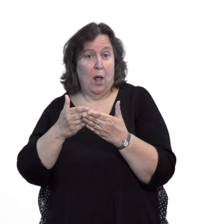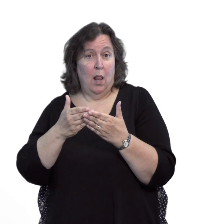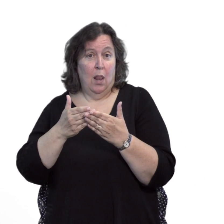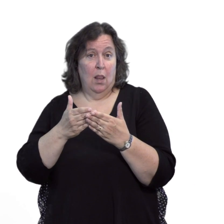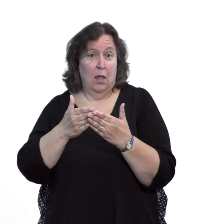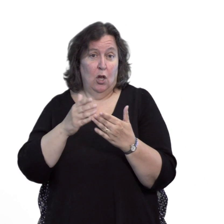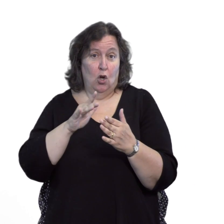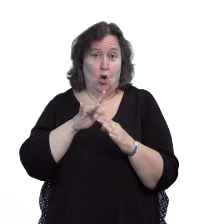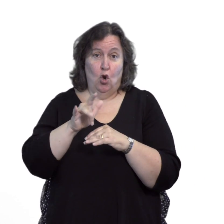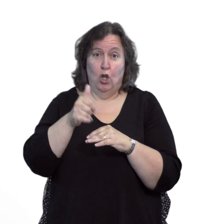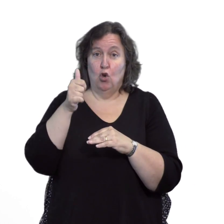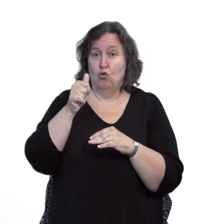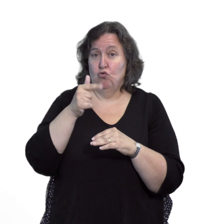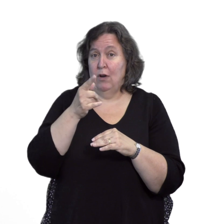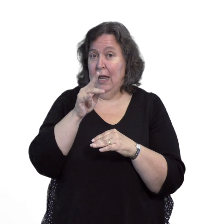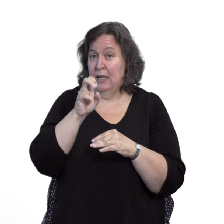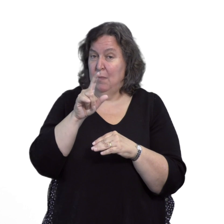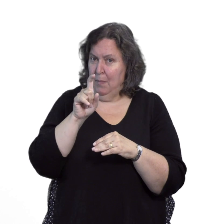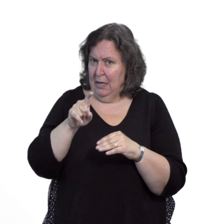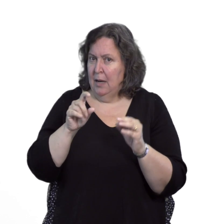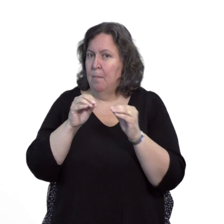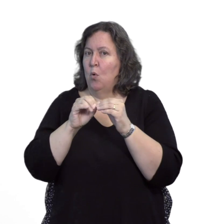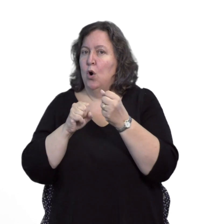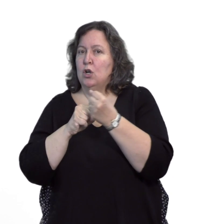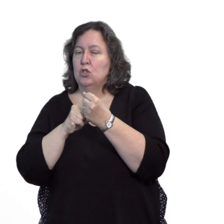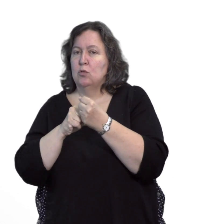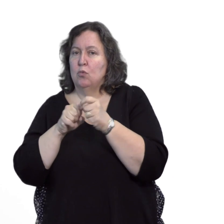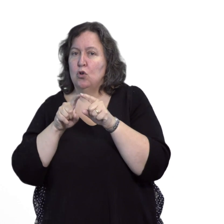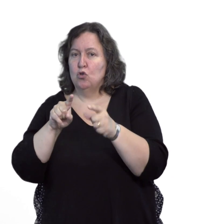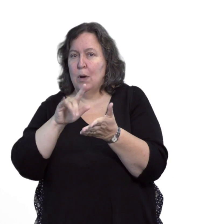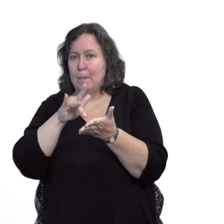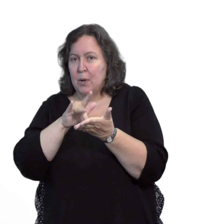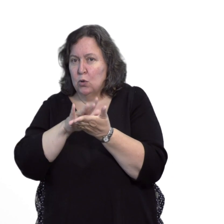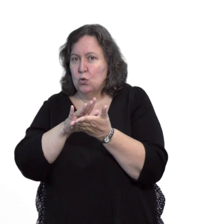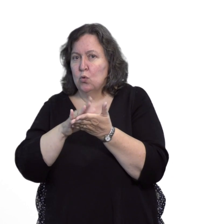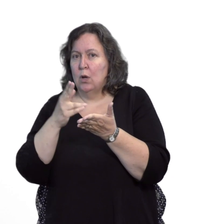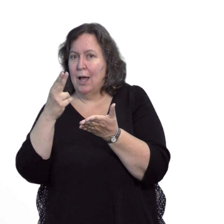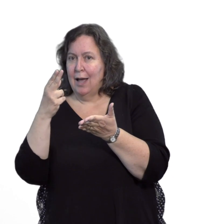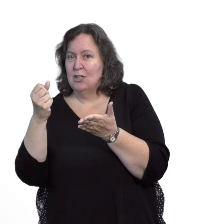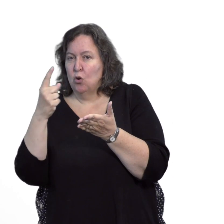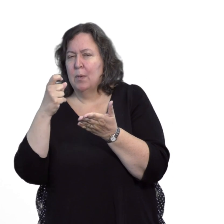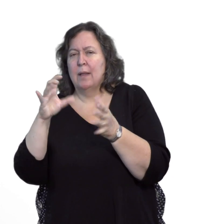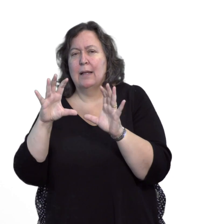may need more support because classes have more vocabulary and are faster paced.